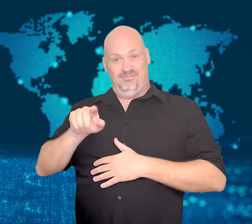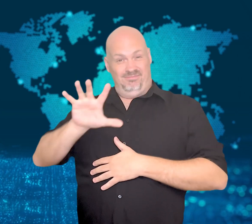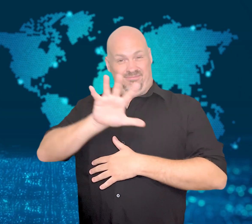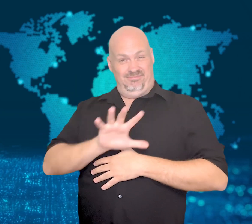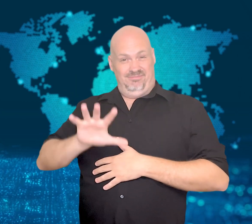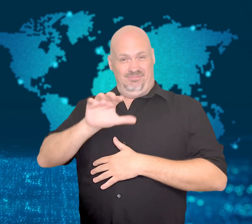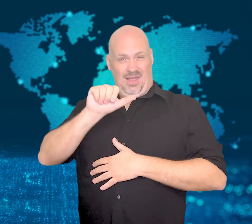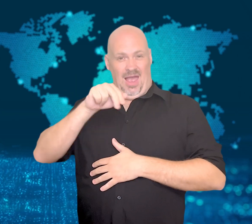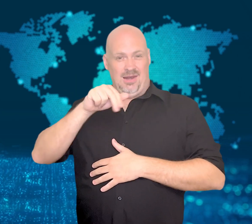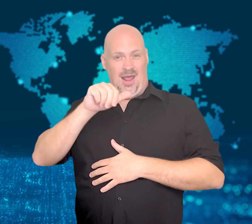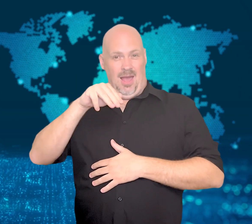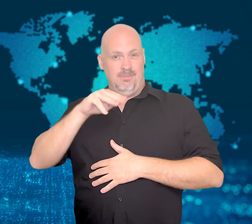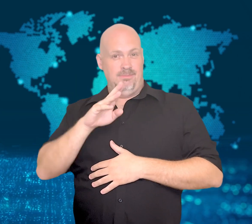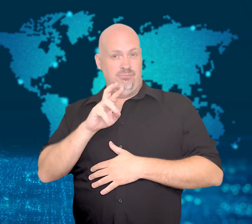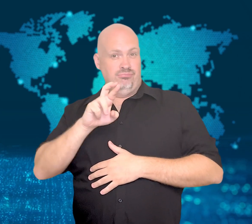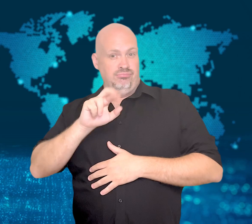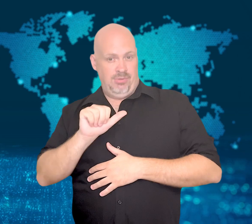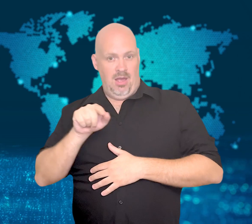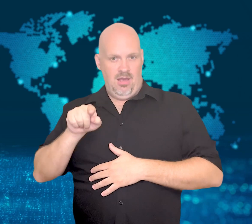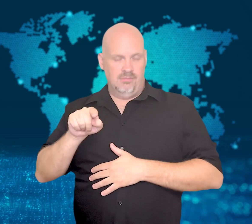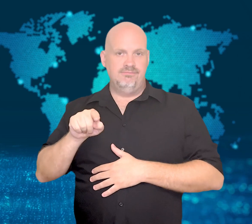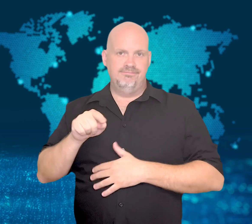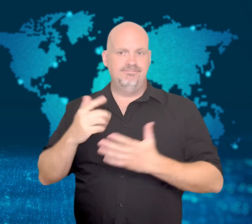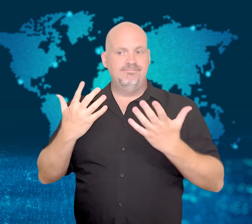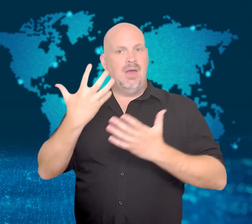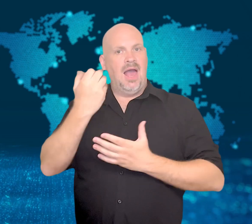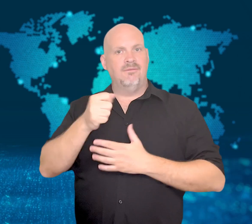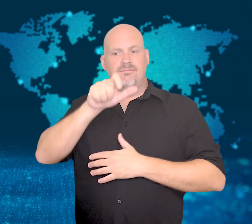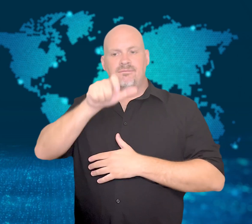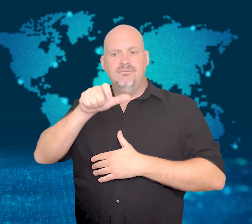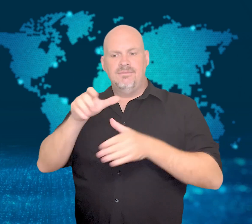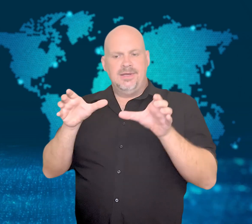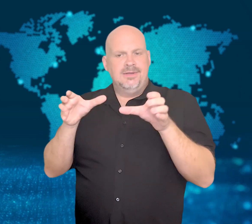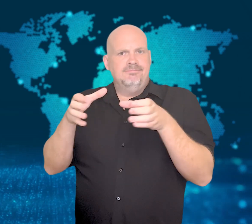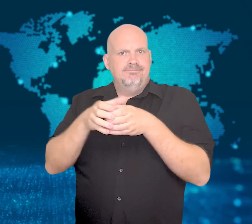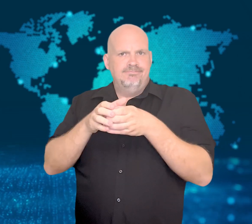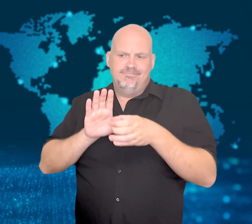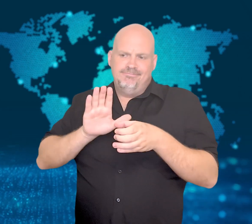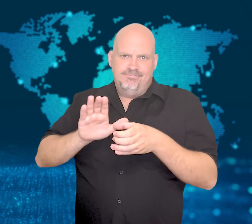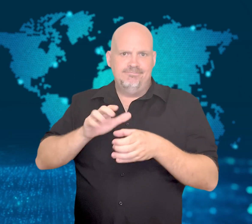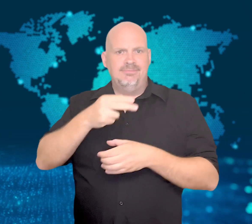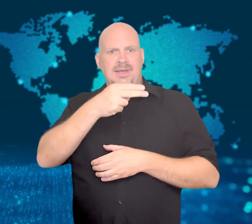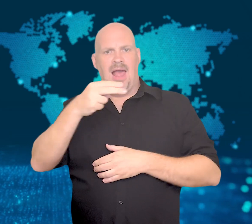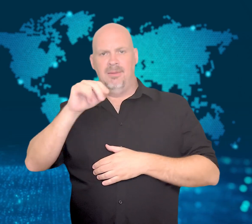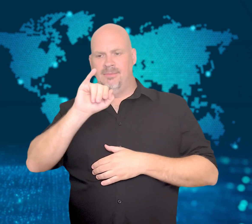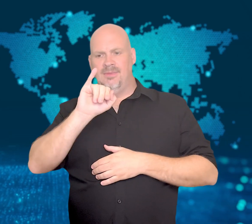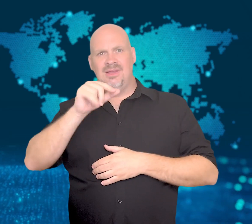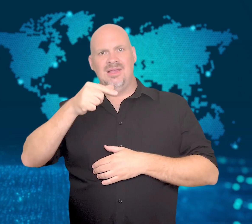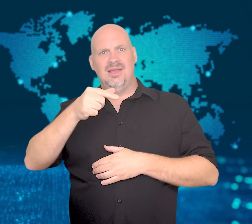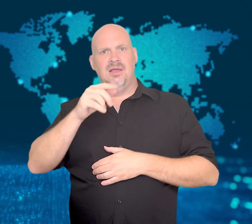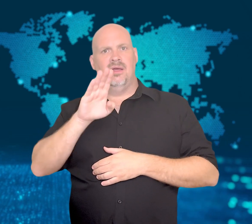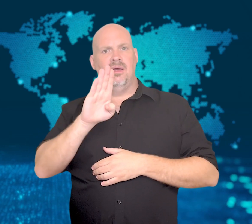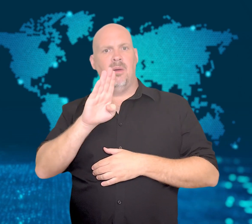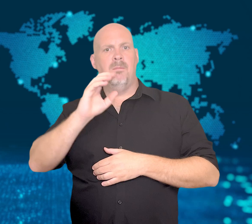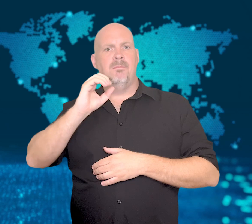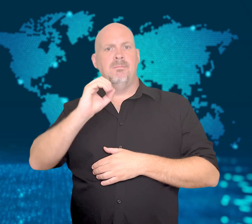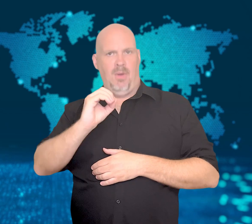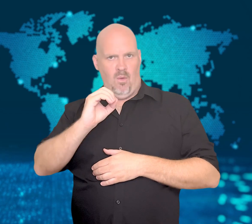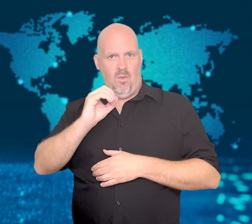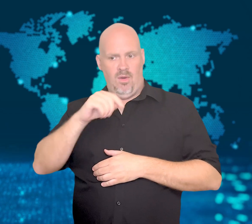Kidnappings for ransom are common.